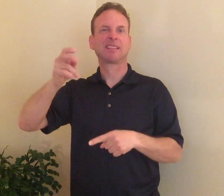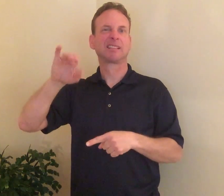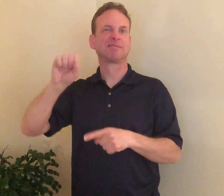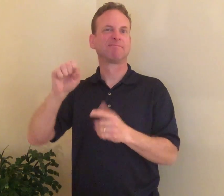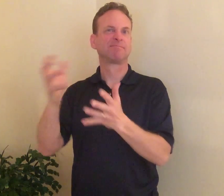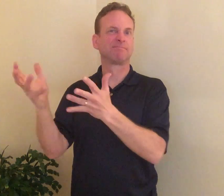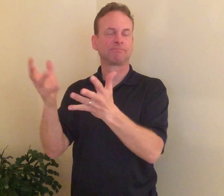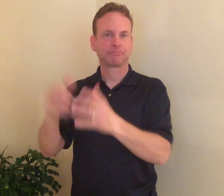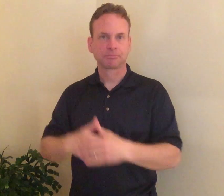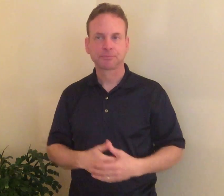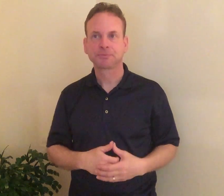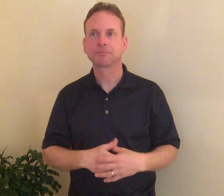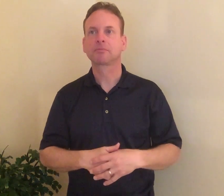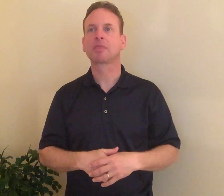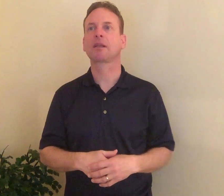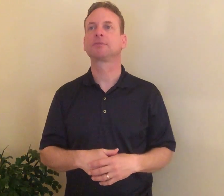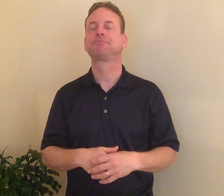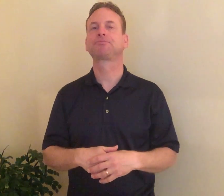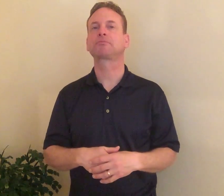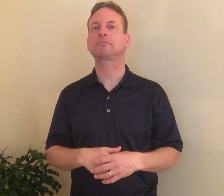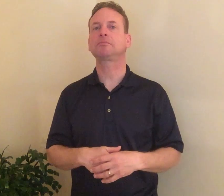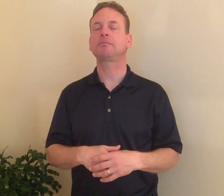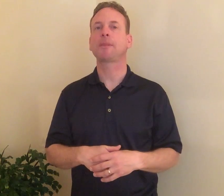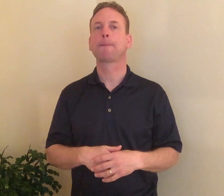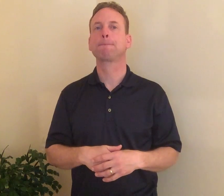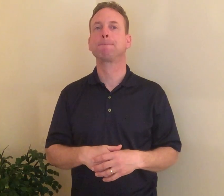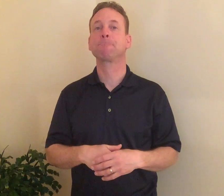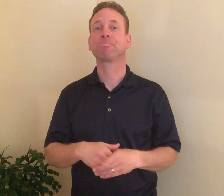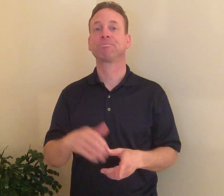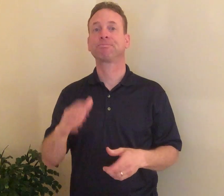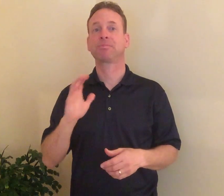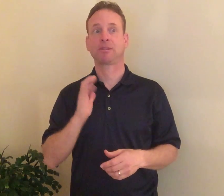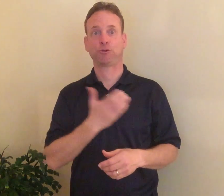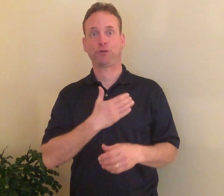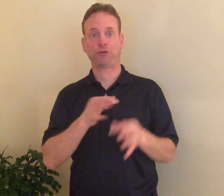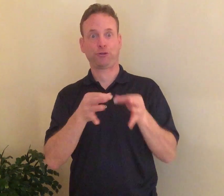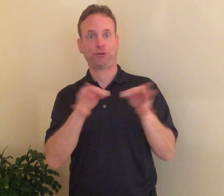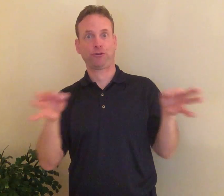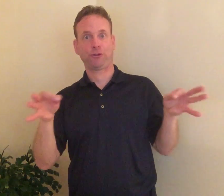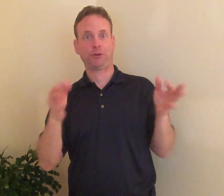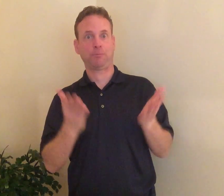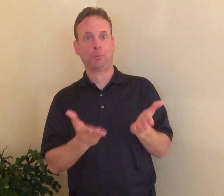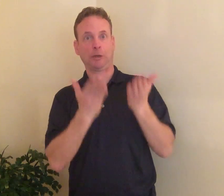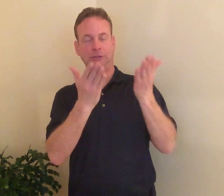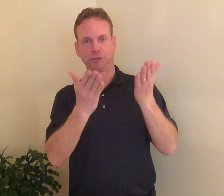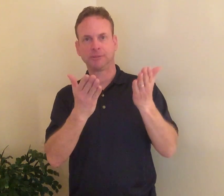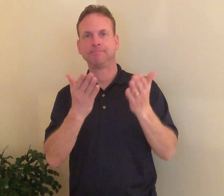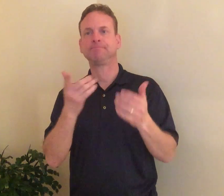apparently not following ethical practices. The language of our motion is such that the